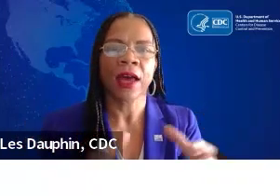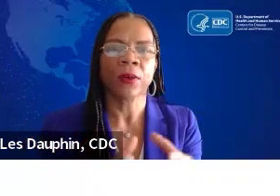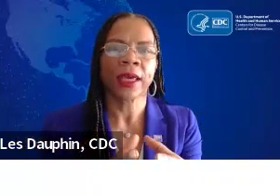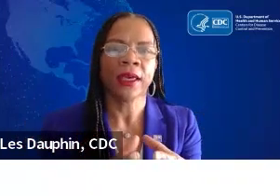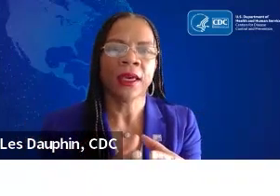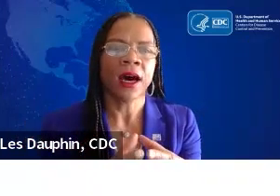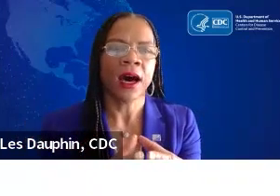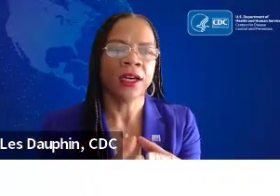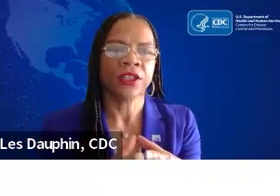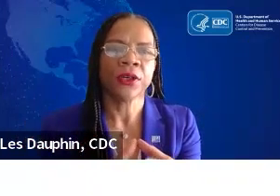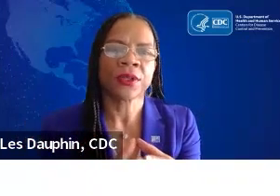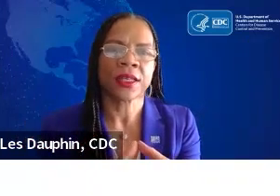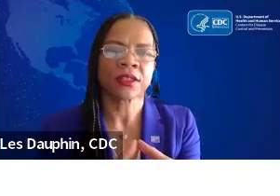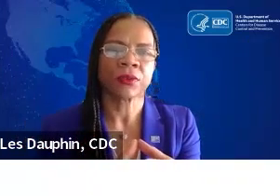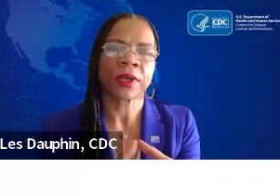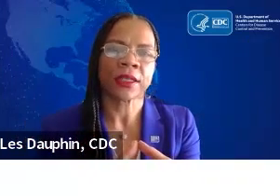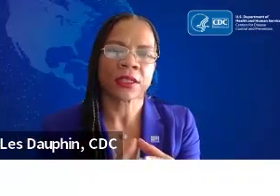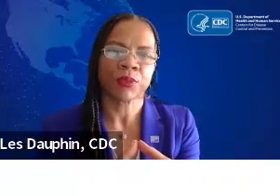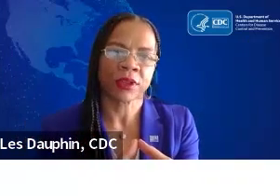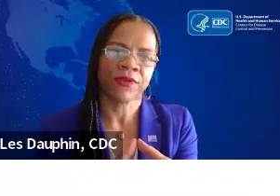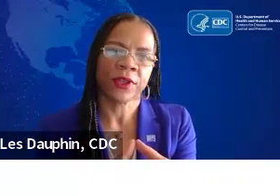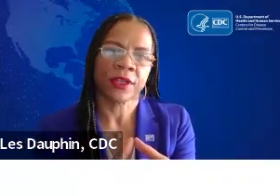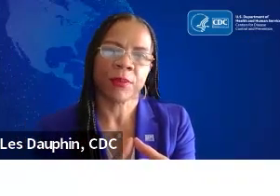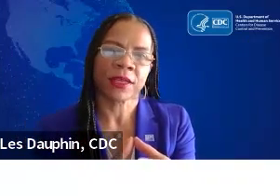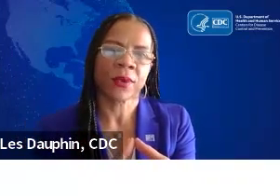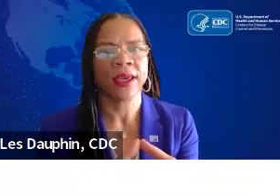how do we use this to really support the field in the best way,